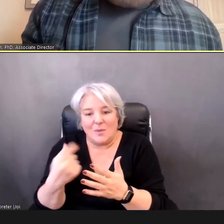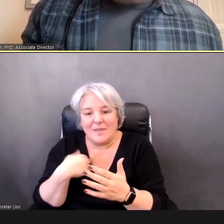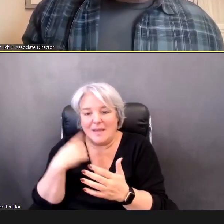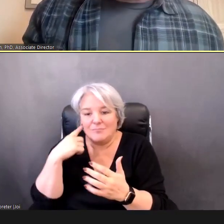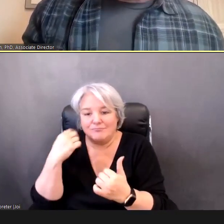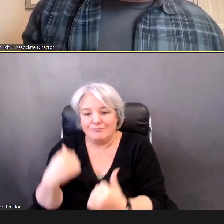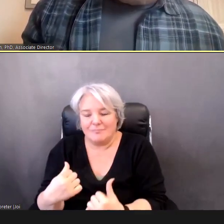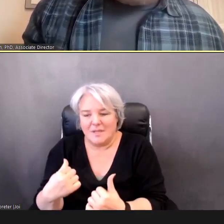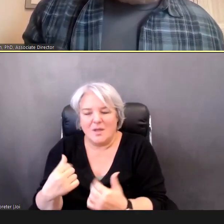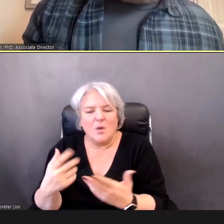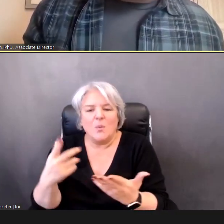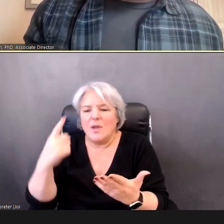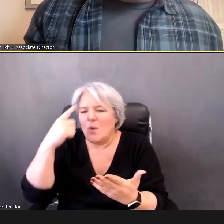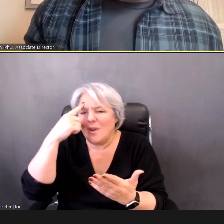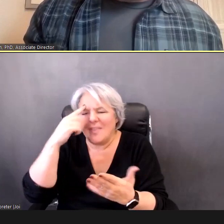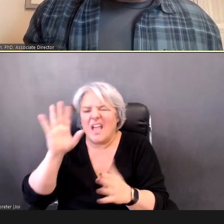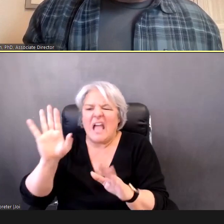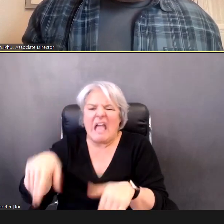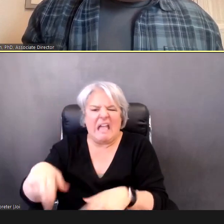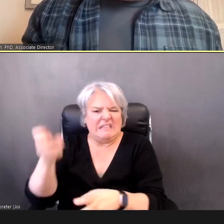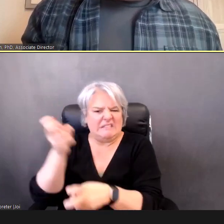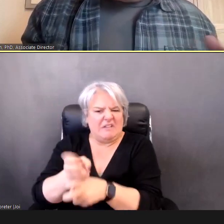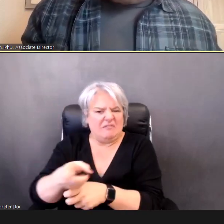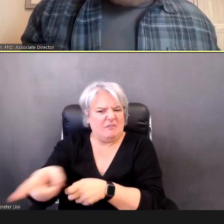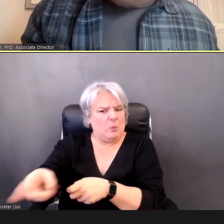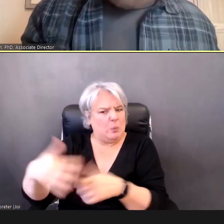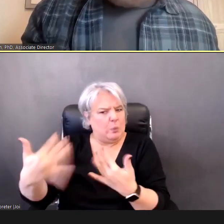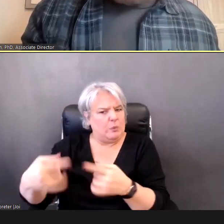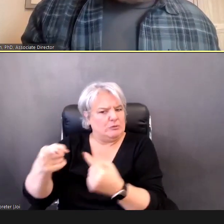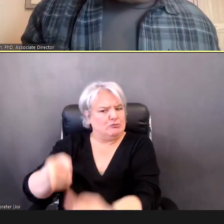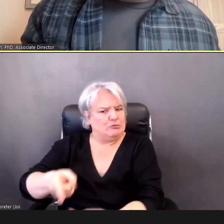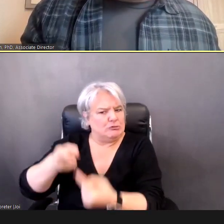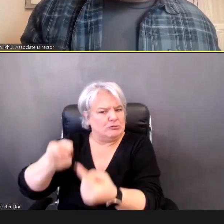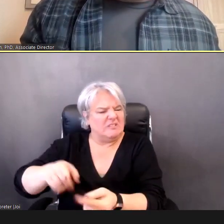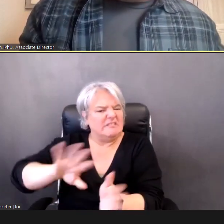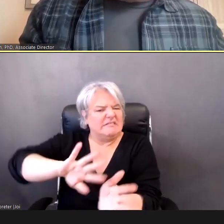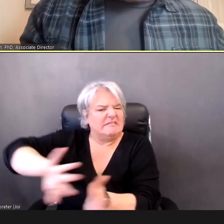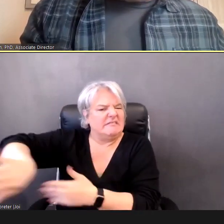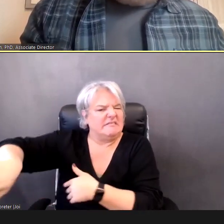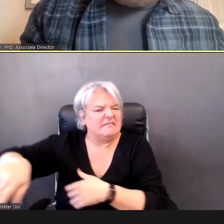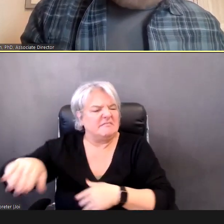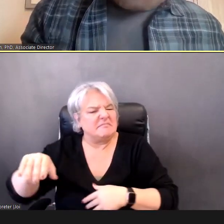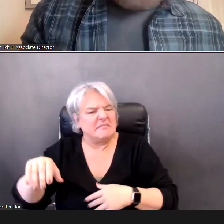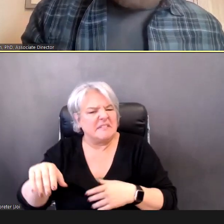off they were difficult to screen and